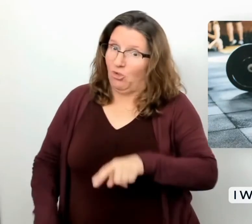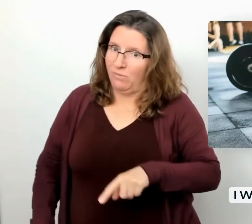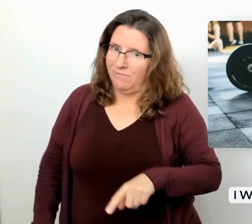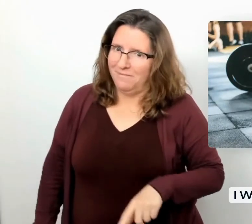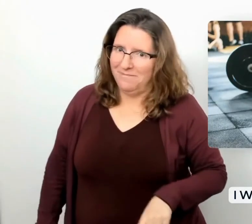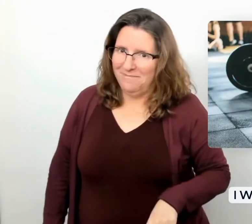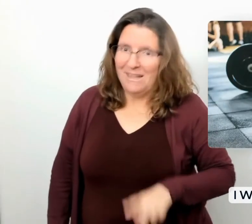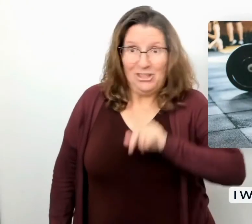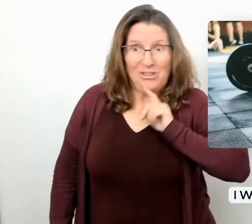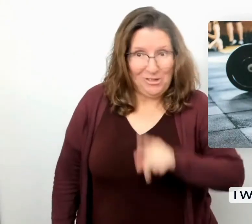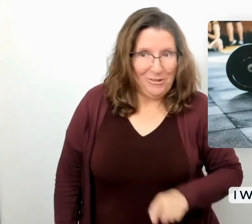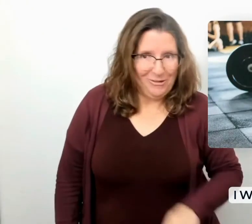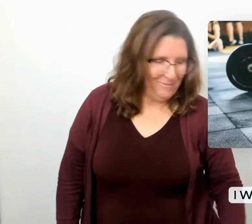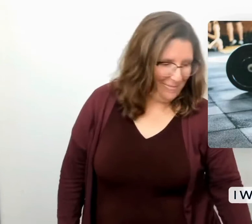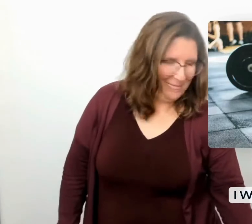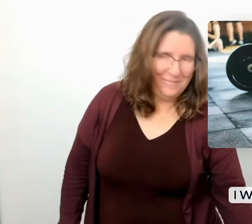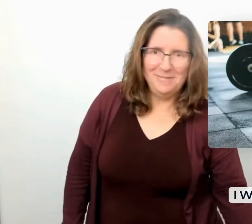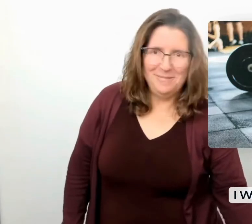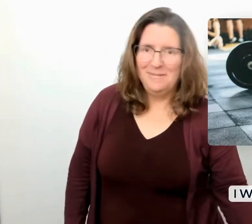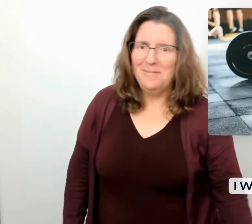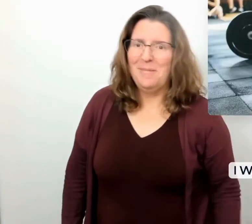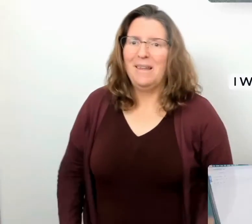Which is true! Very true!